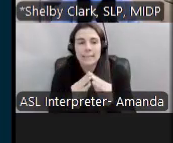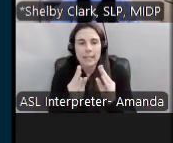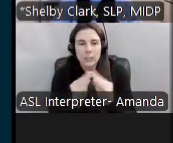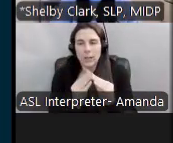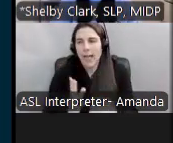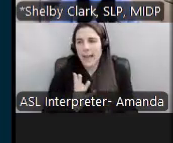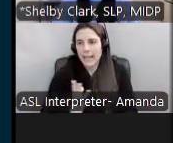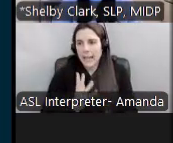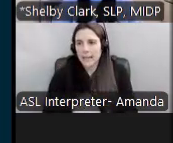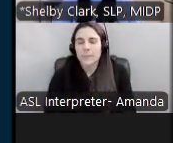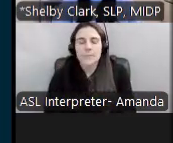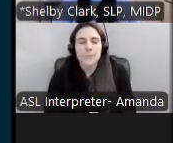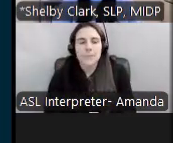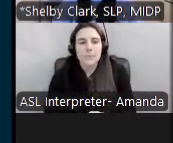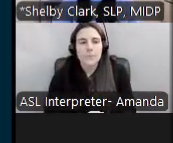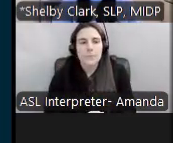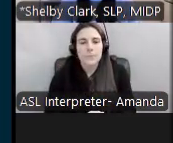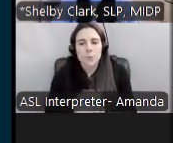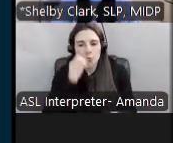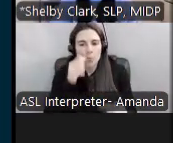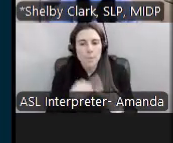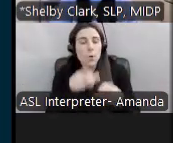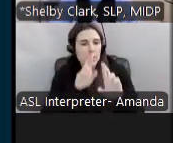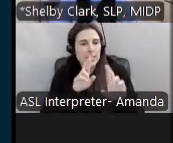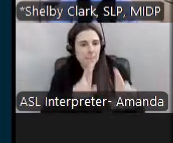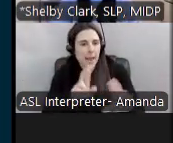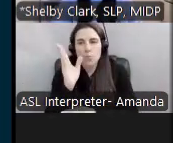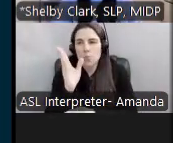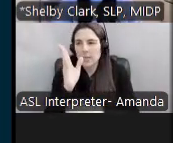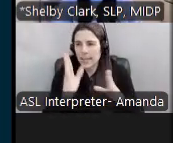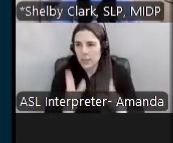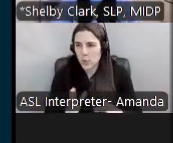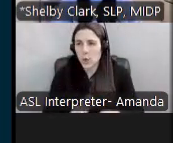remember to respect the presenter. So raise your hand or